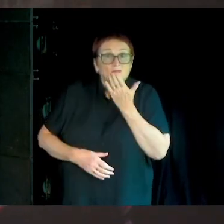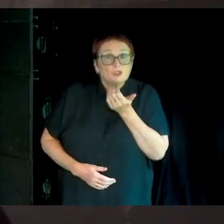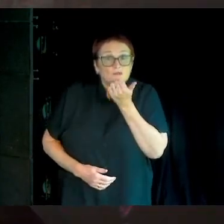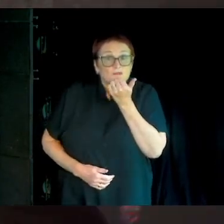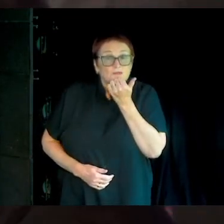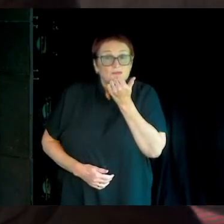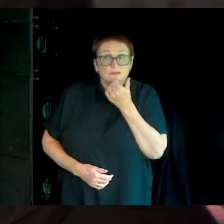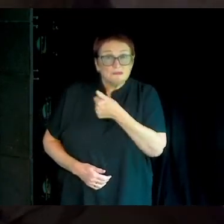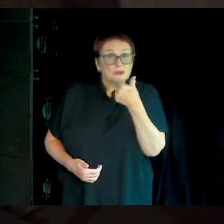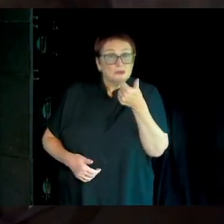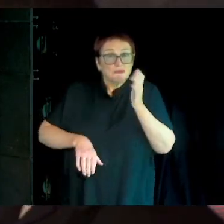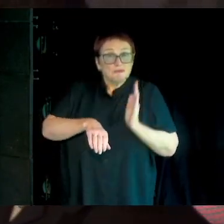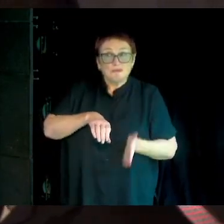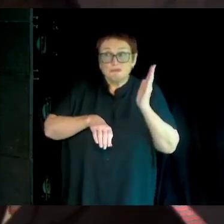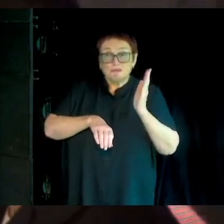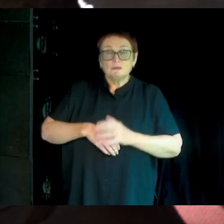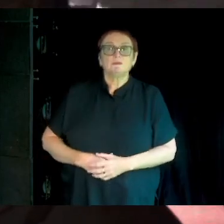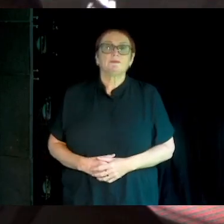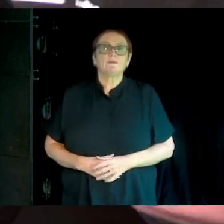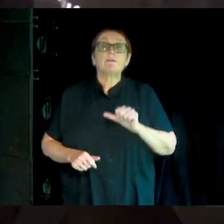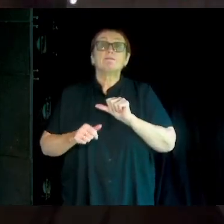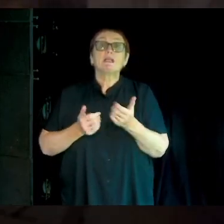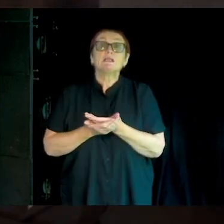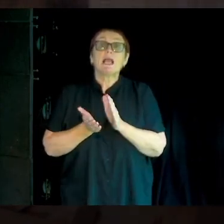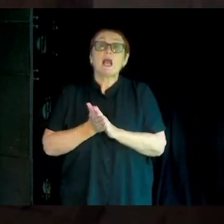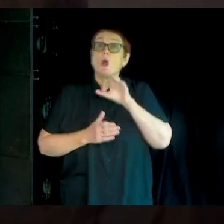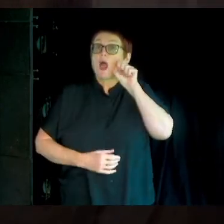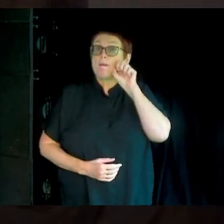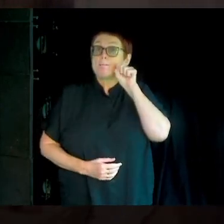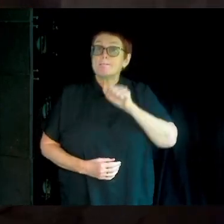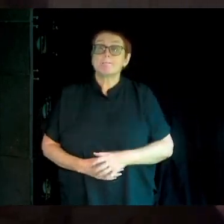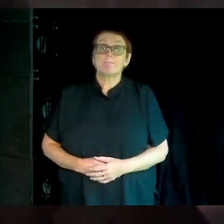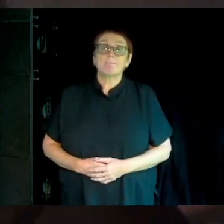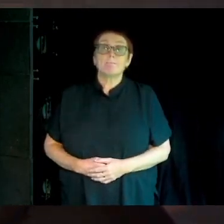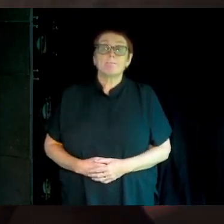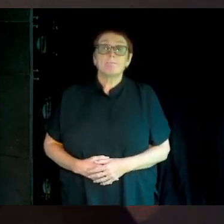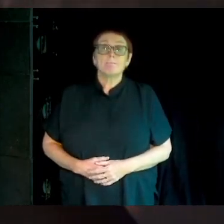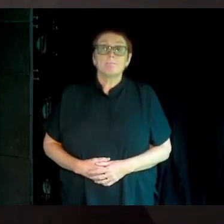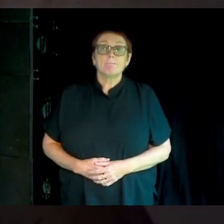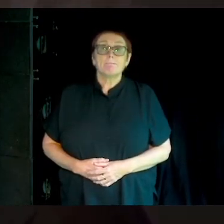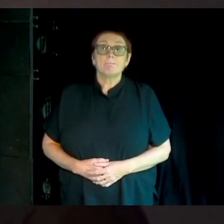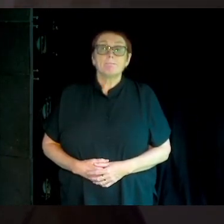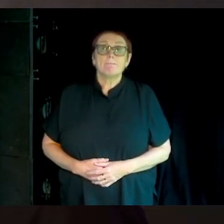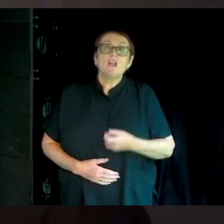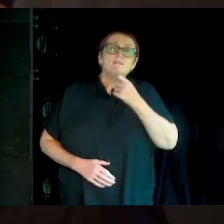this is a good way to cut okay so the best way to do the lime yes there's a couple of ways to do it